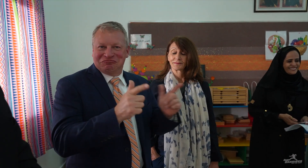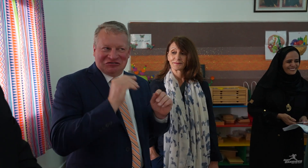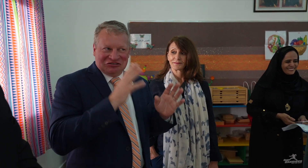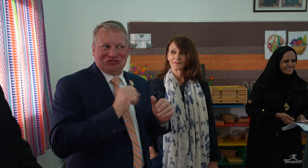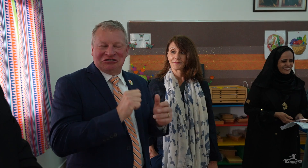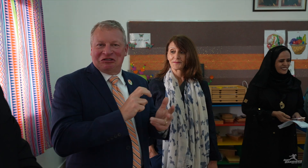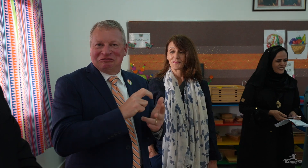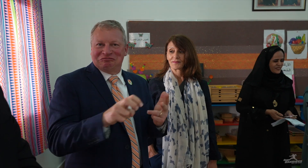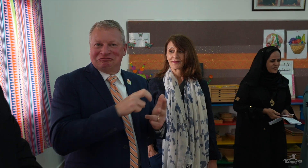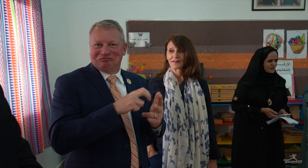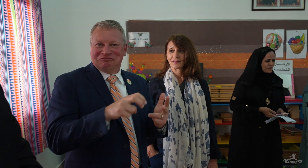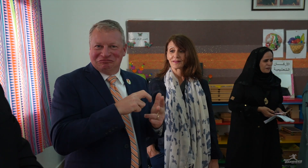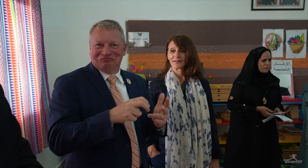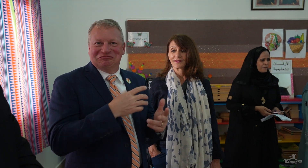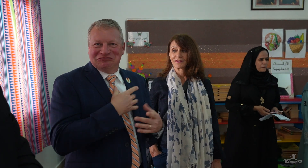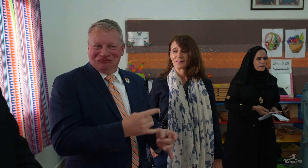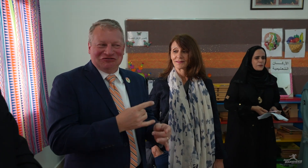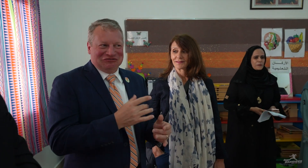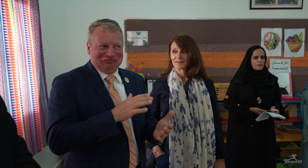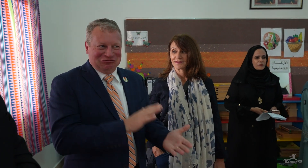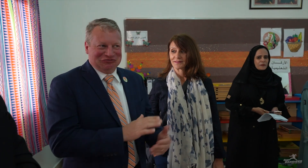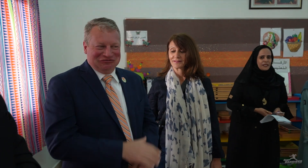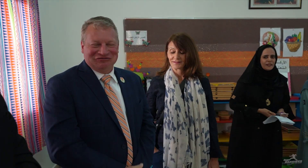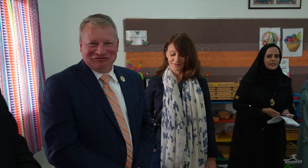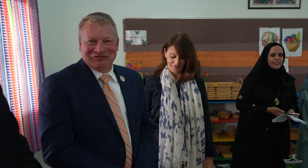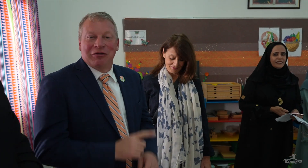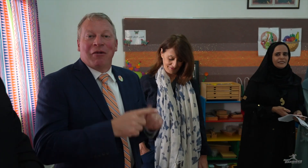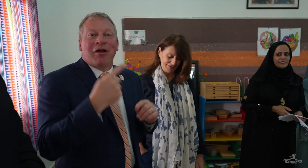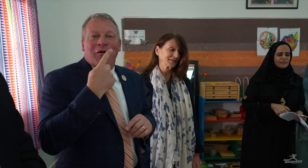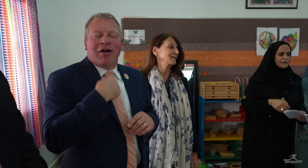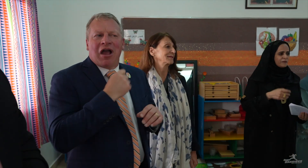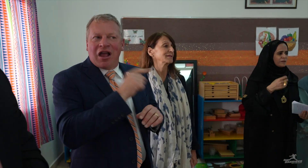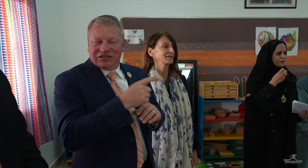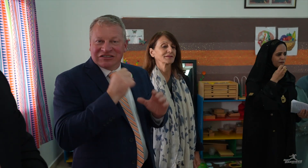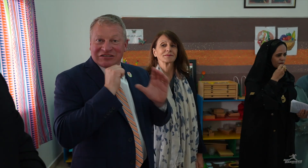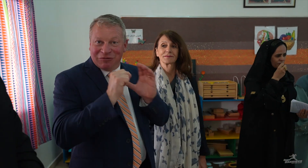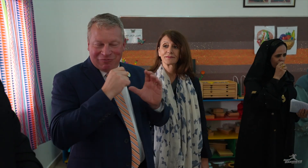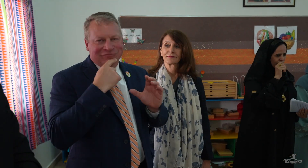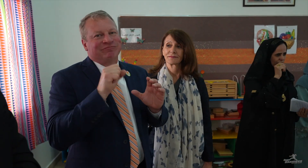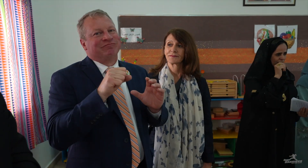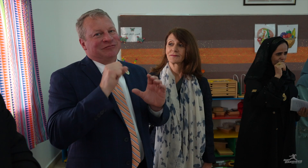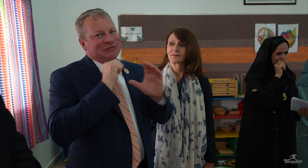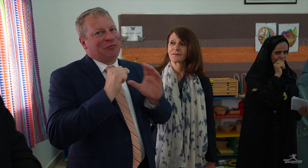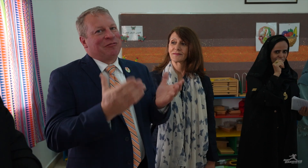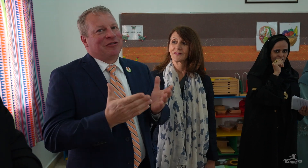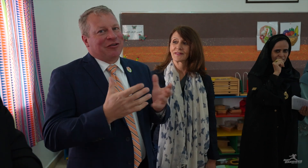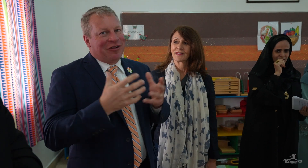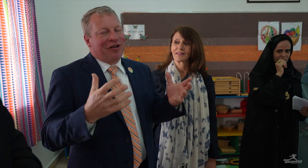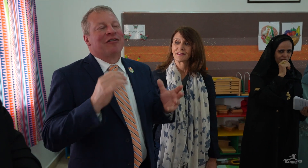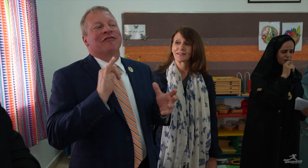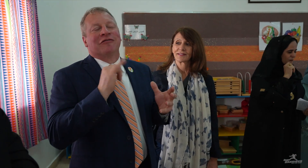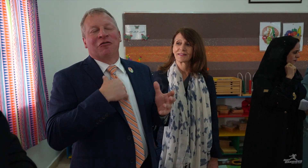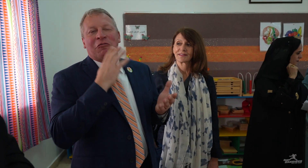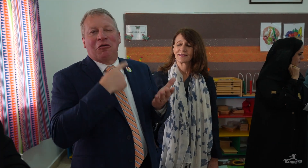the teacher works between these approaches seamlessly. It’s interesting. I asked the teacher if they use SimCom, and she explained that they do SimCom a lot.